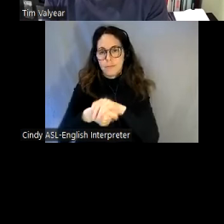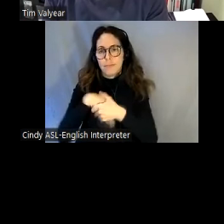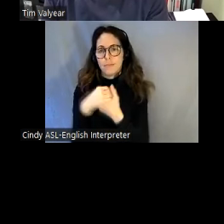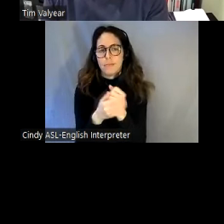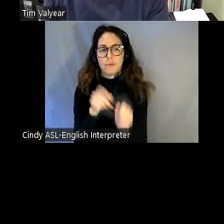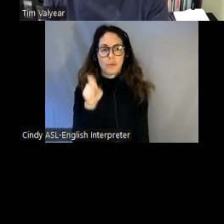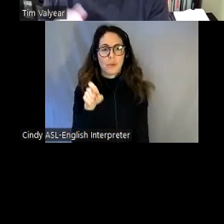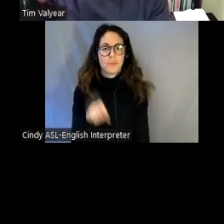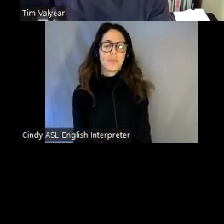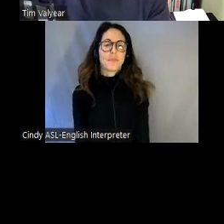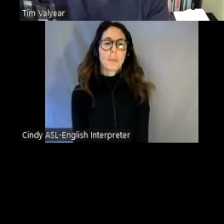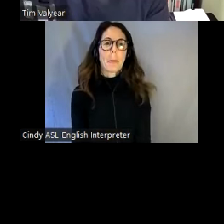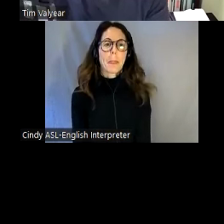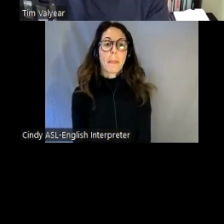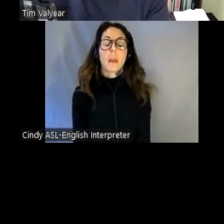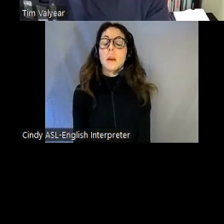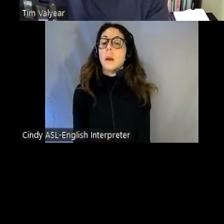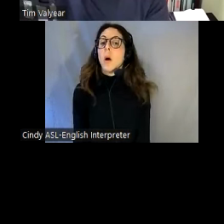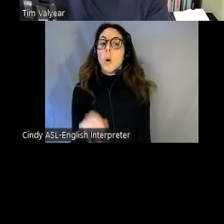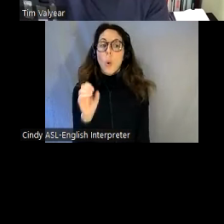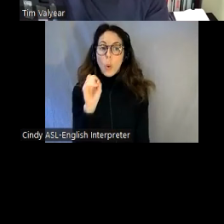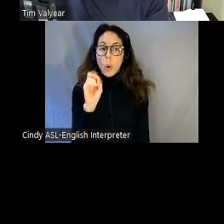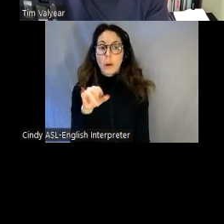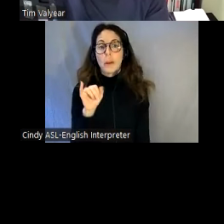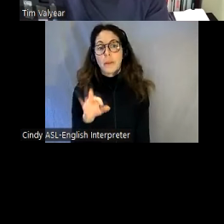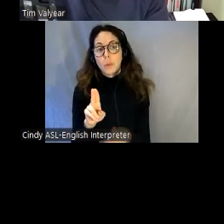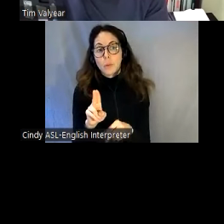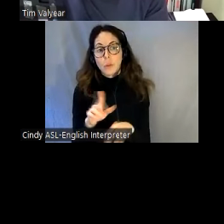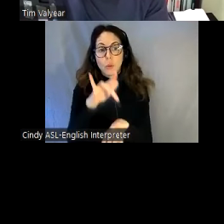you have had direct contact with anyone or direct